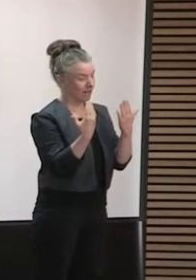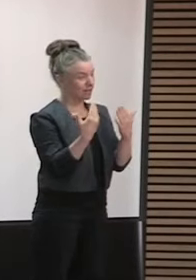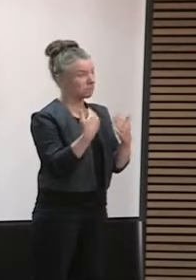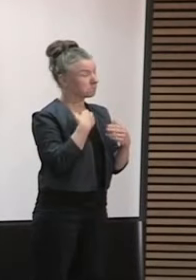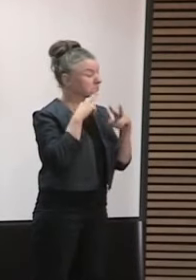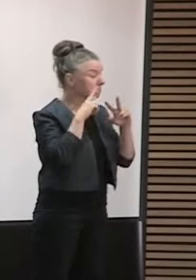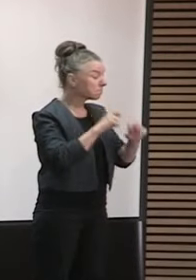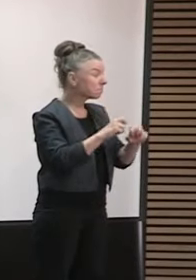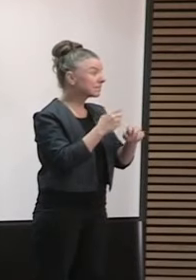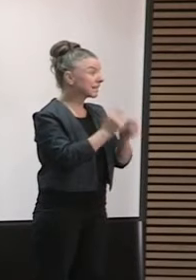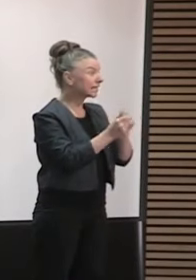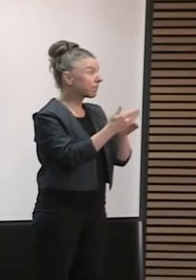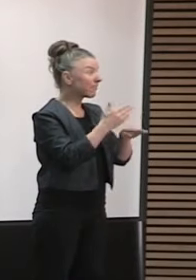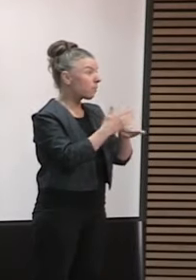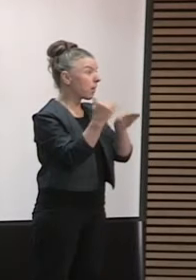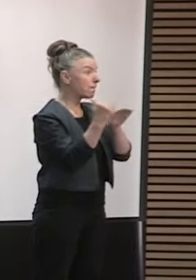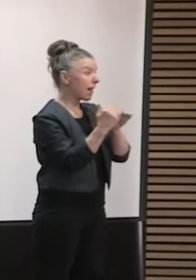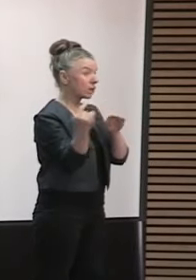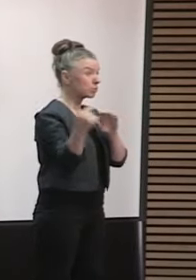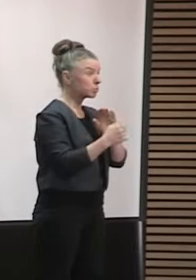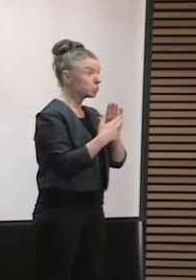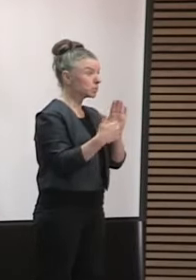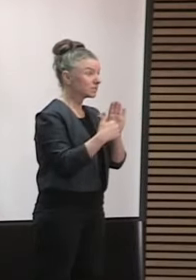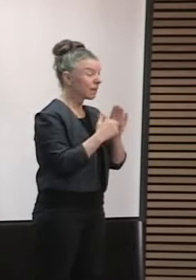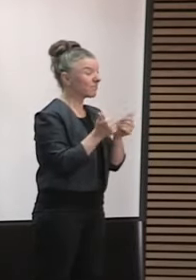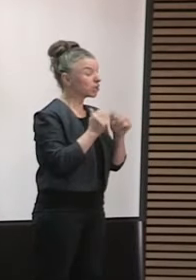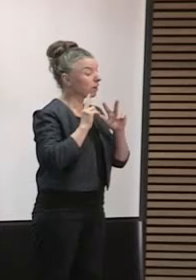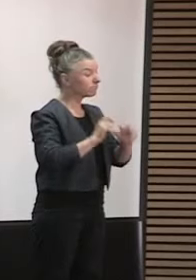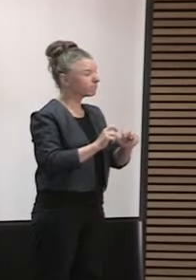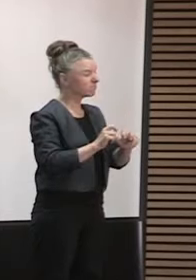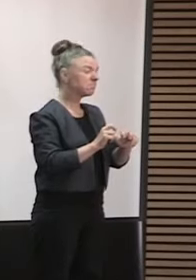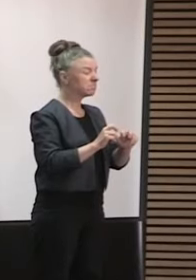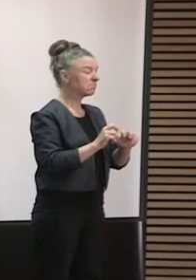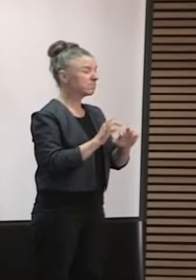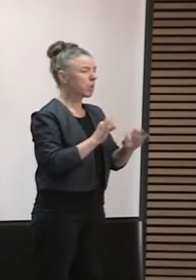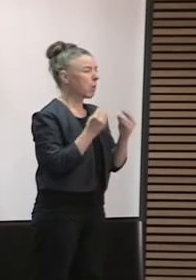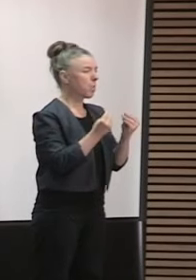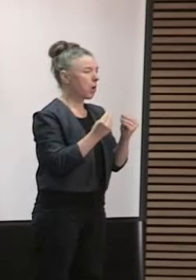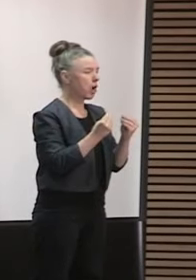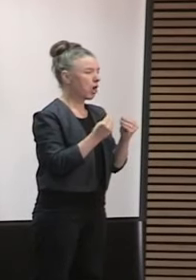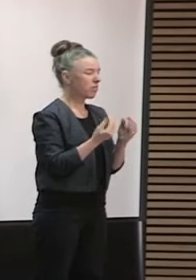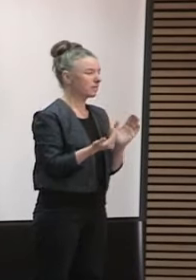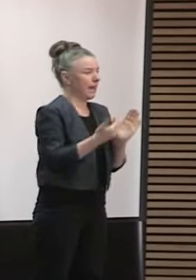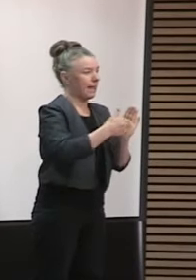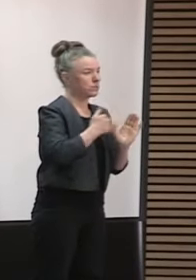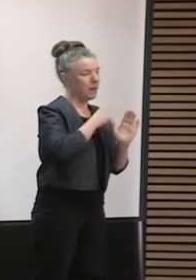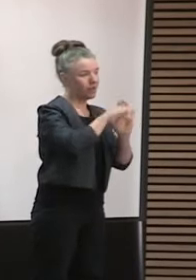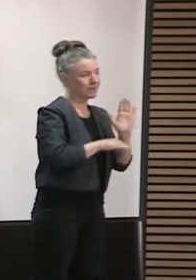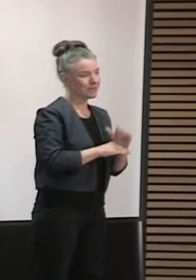out? And is it OK if we never find it out? We are very keen to find out the